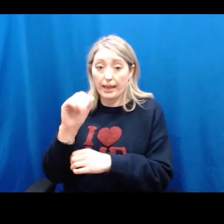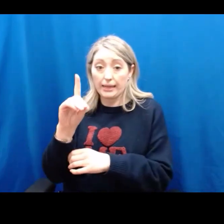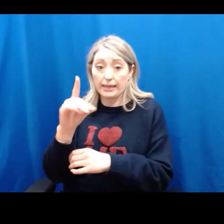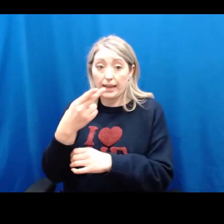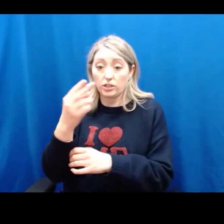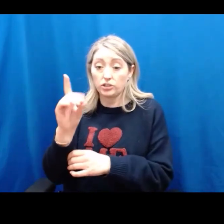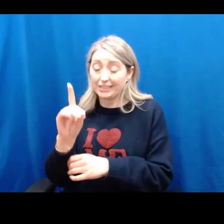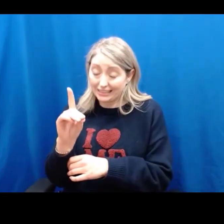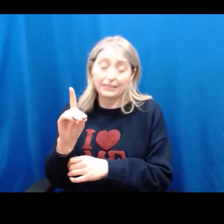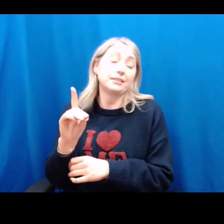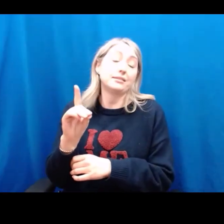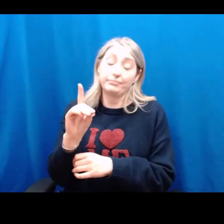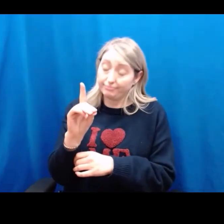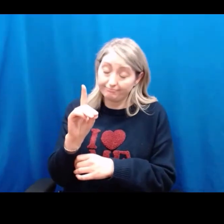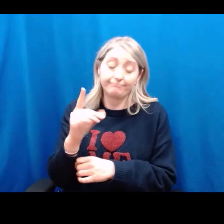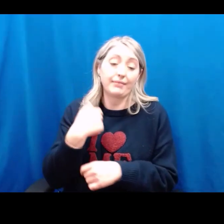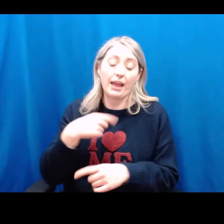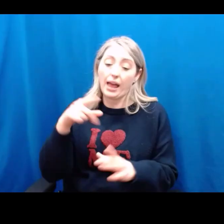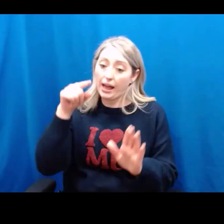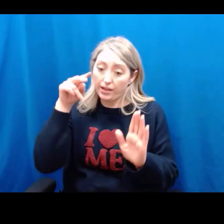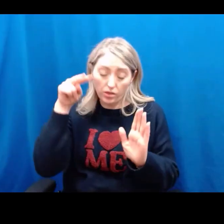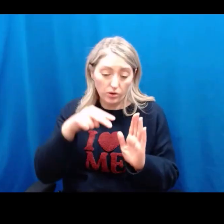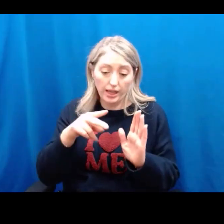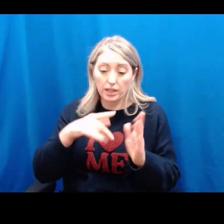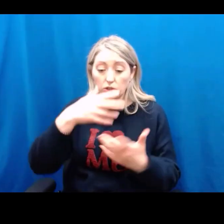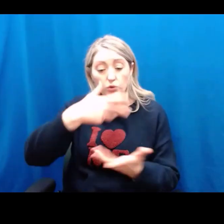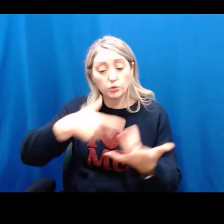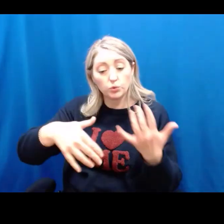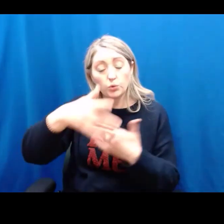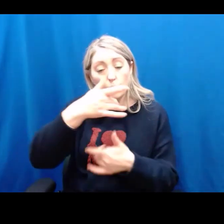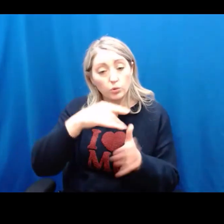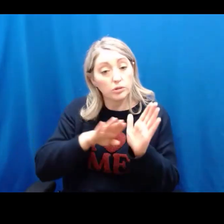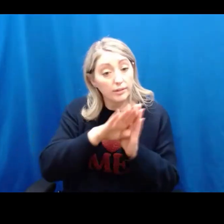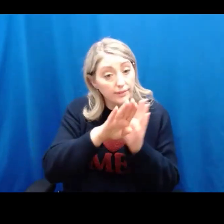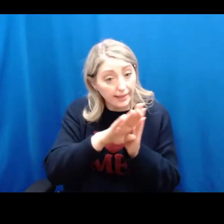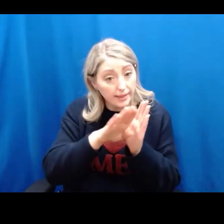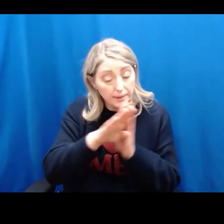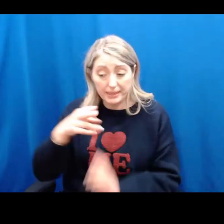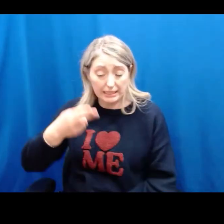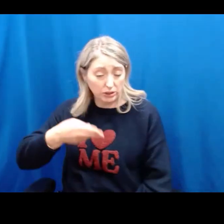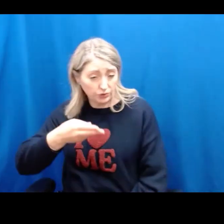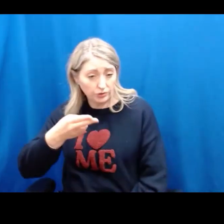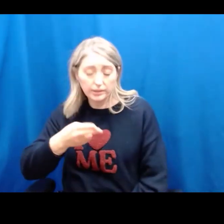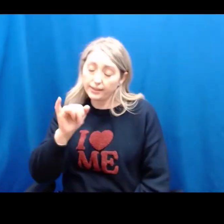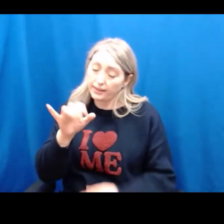thing I look at. I look at developmental history, and I I